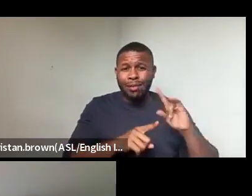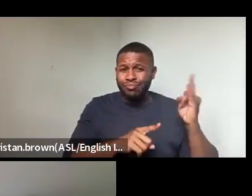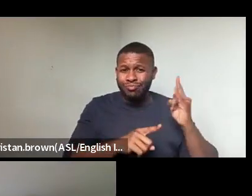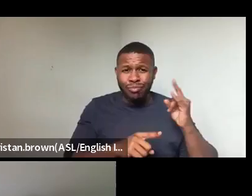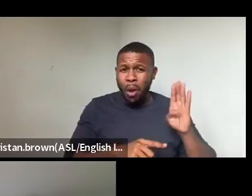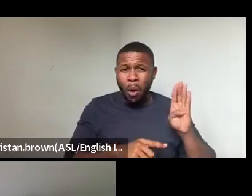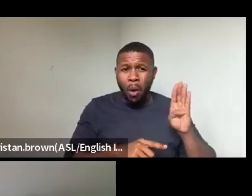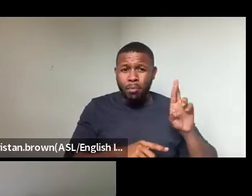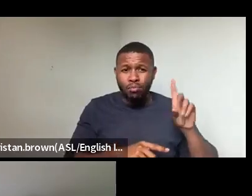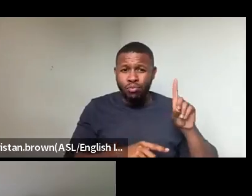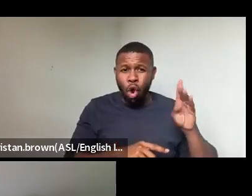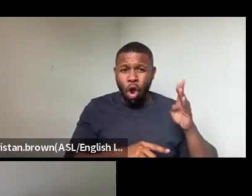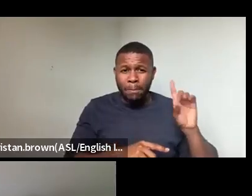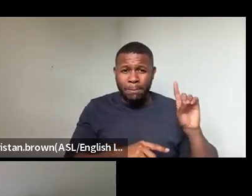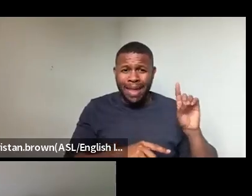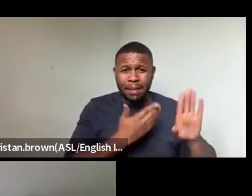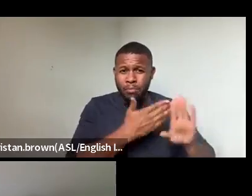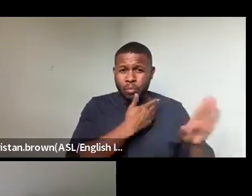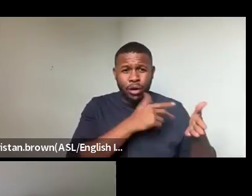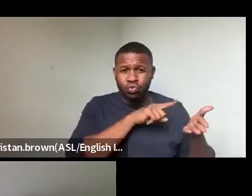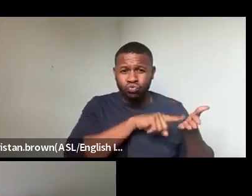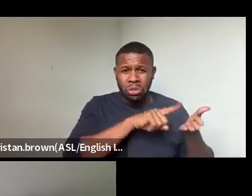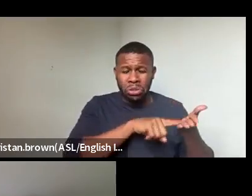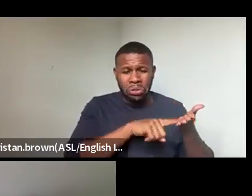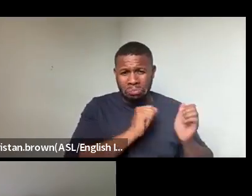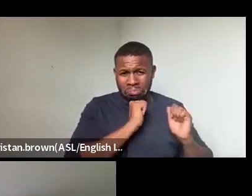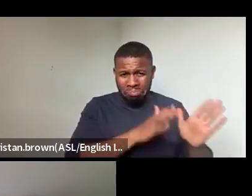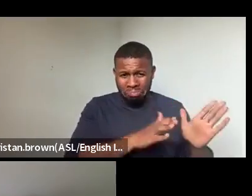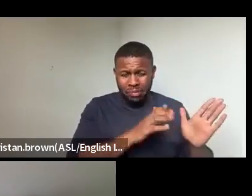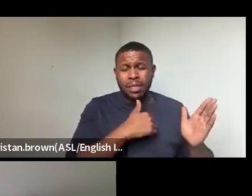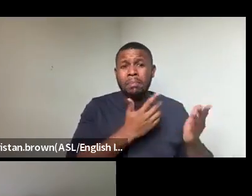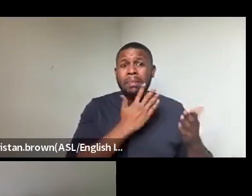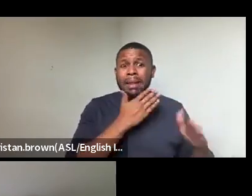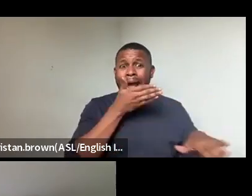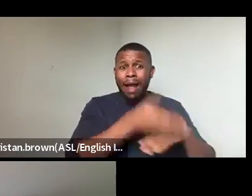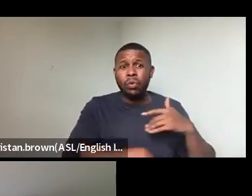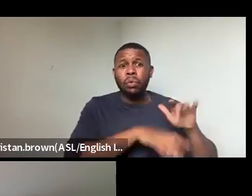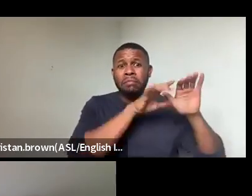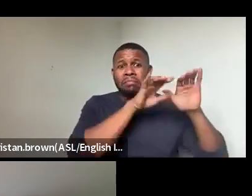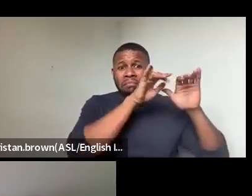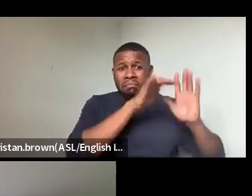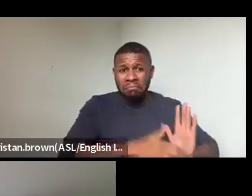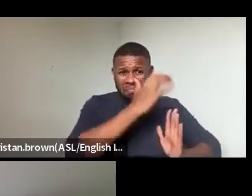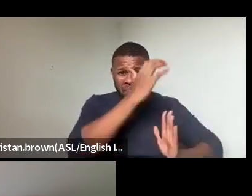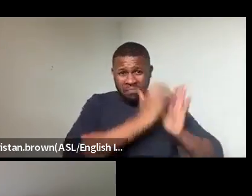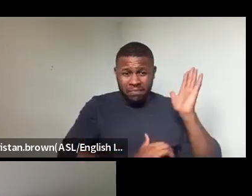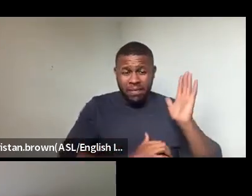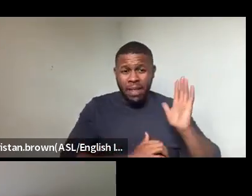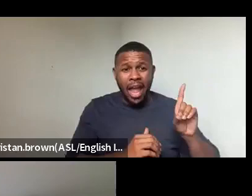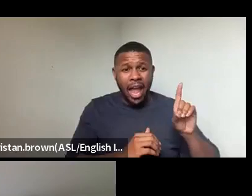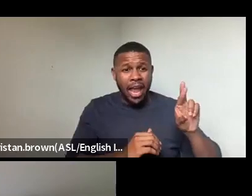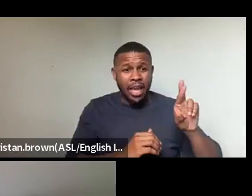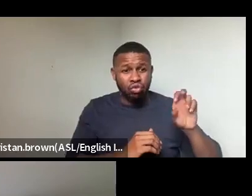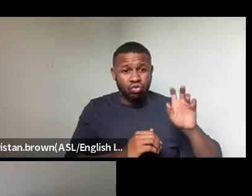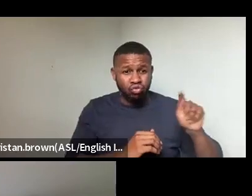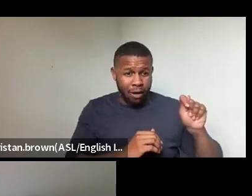all of the folks I can that have interest and knowledge in the areas. I certainly did not have a lot of background in